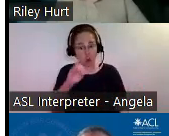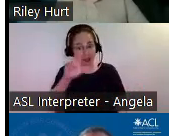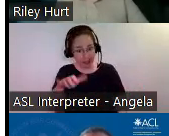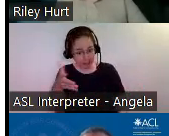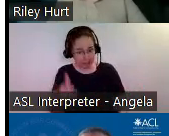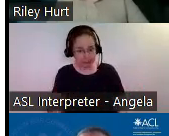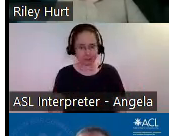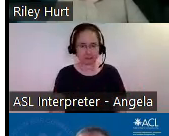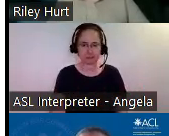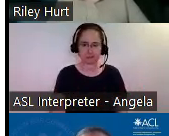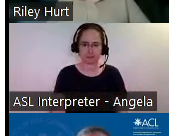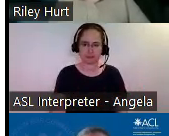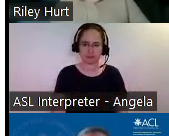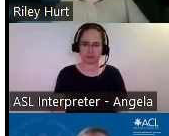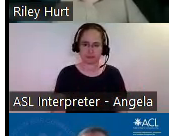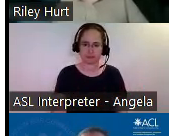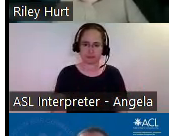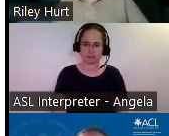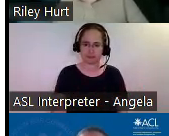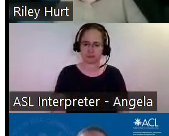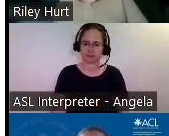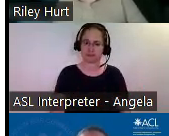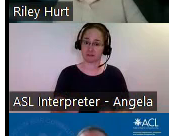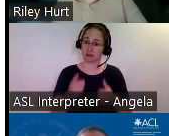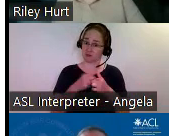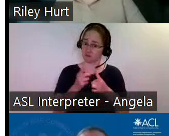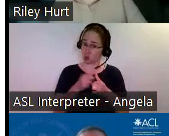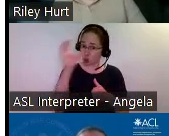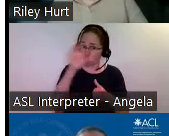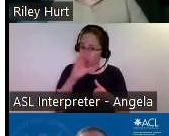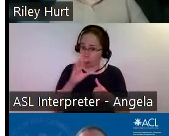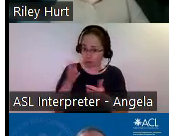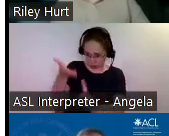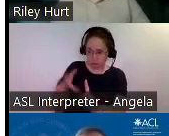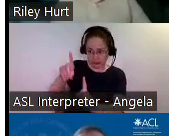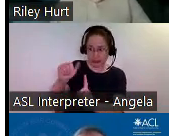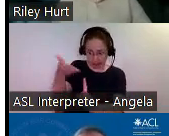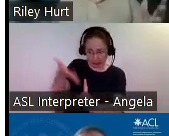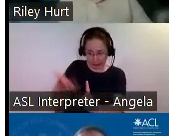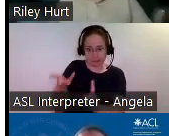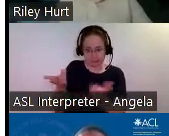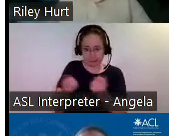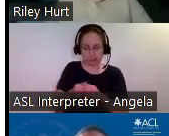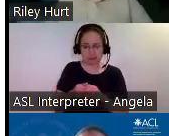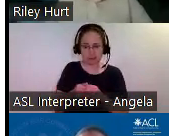(Riley Hurt) Totally. I mean, the first thing I look for is disability. Other than that,